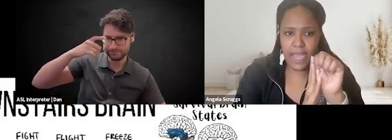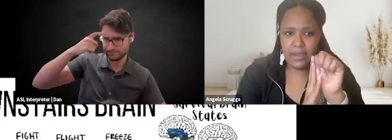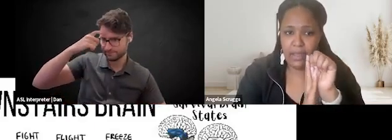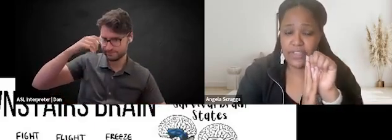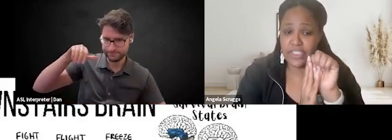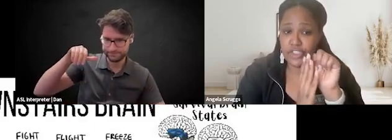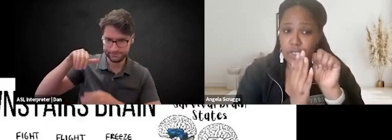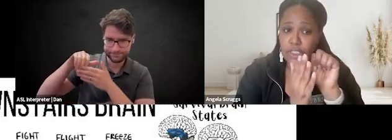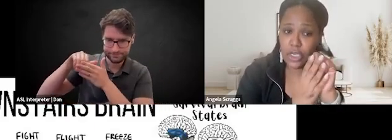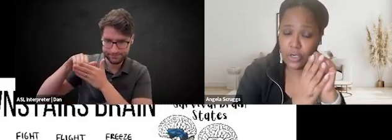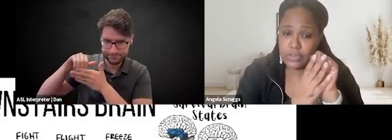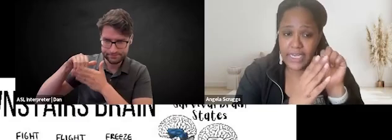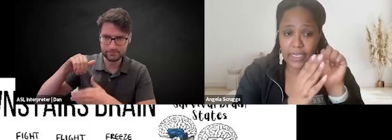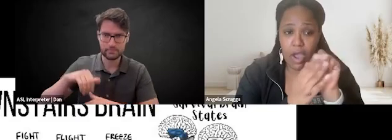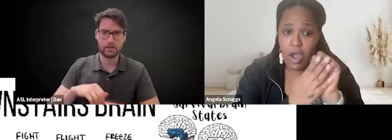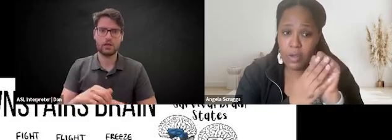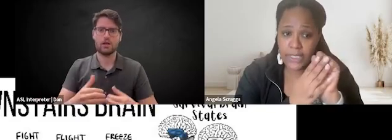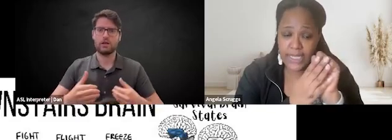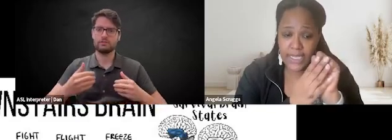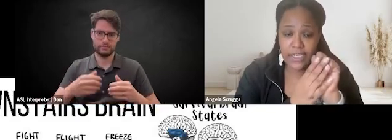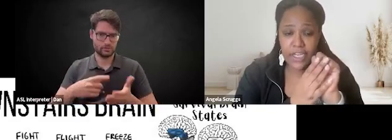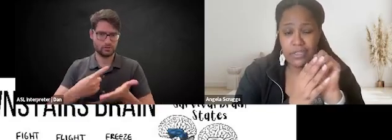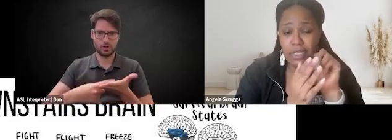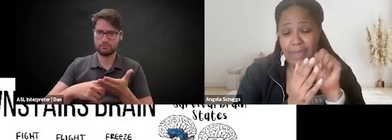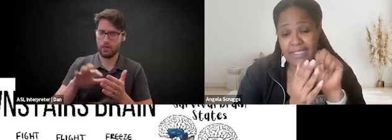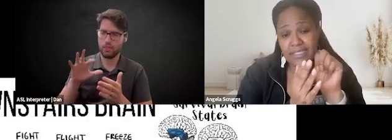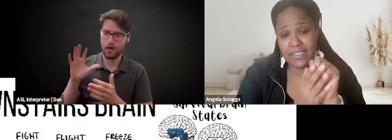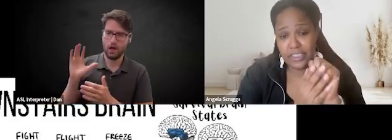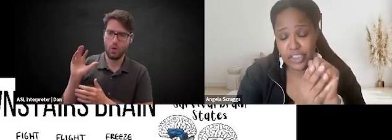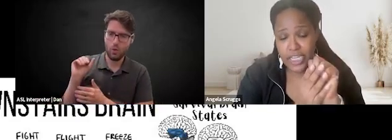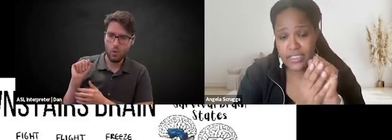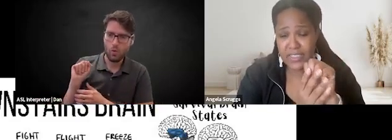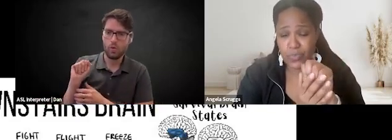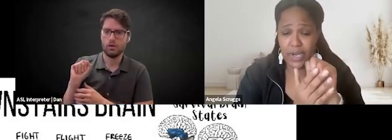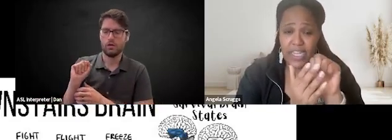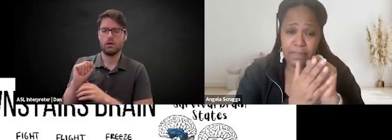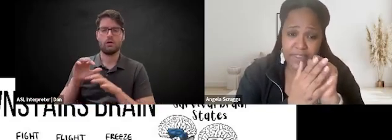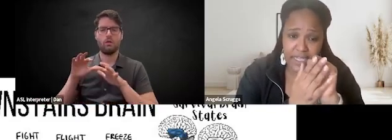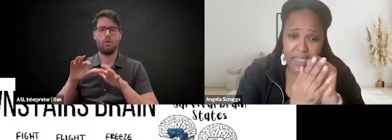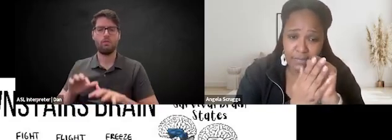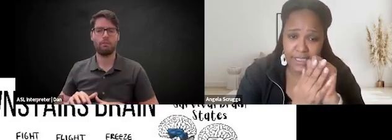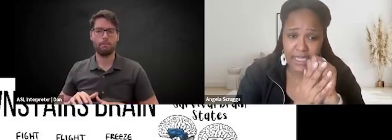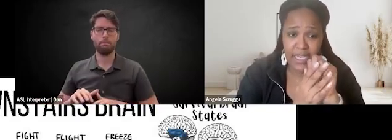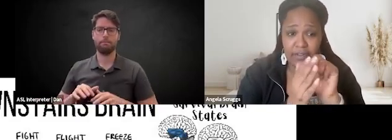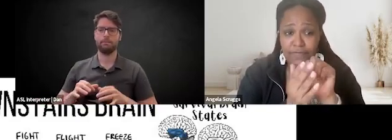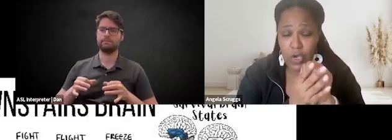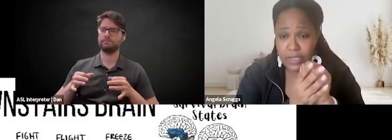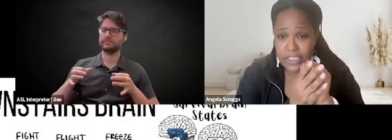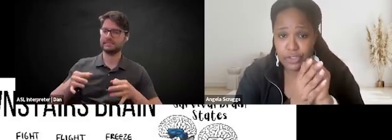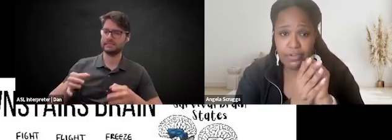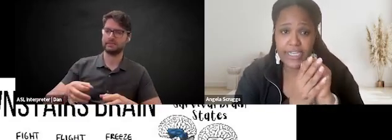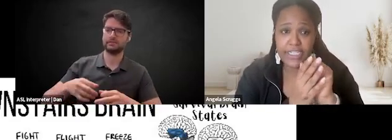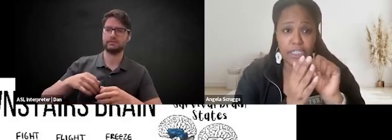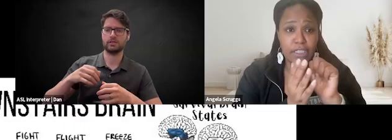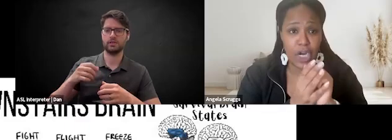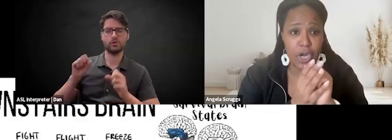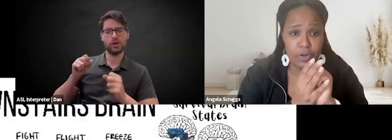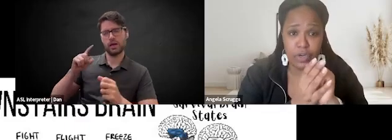how this is your closed and calm lid. You can make decisions. This is where empathy comes in and focus. You're ready to learn,